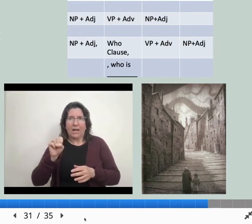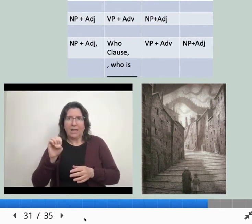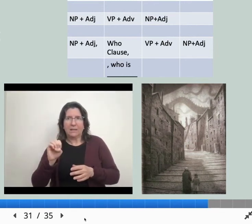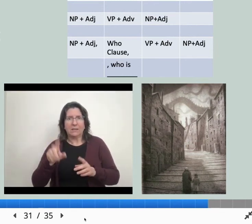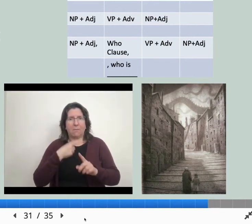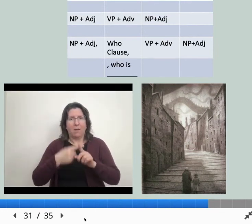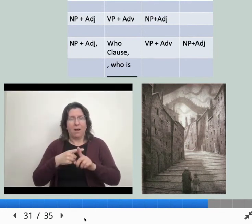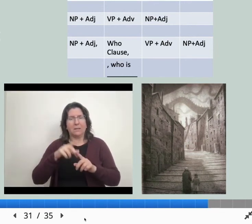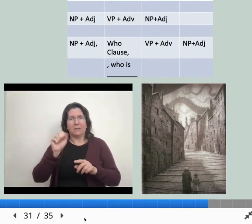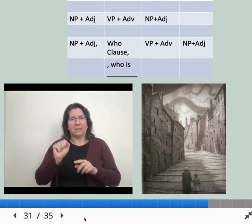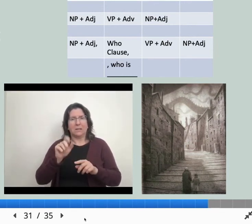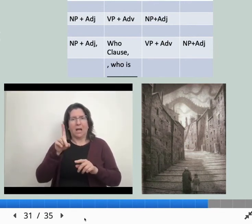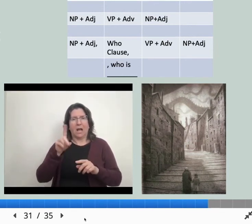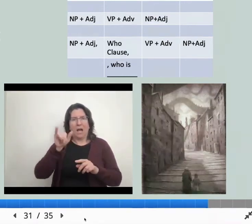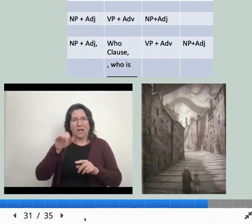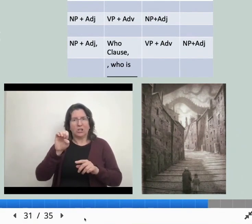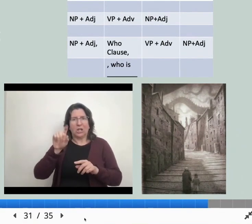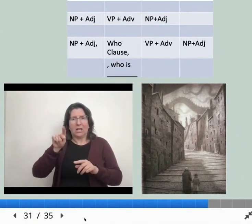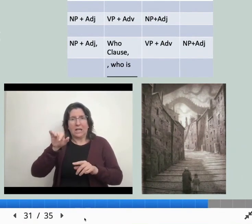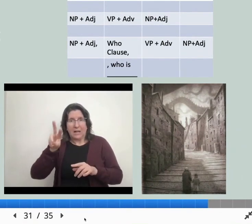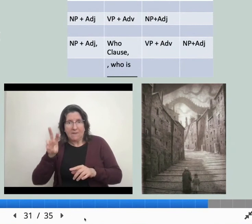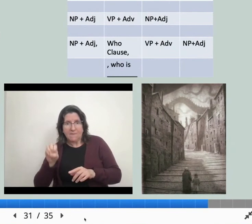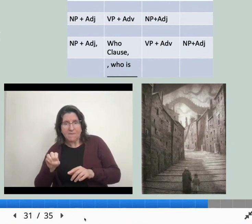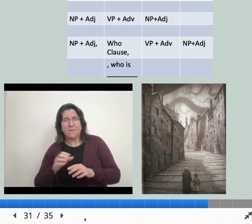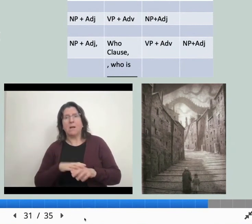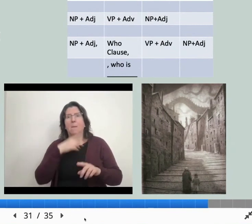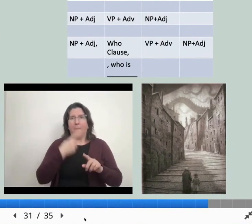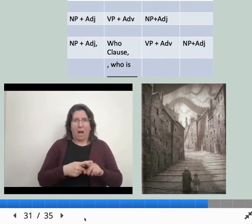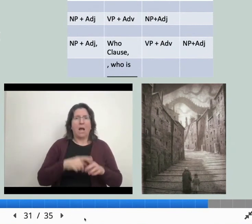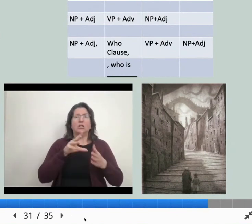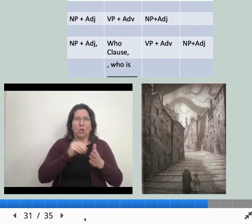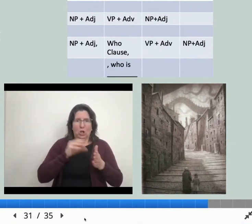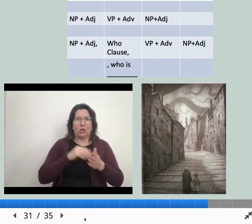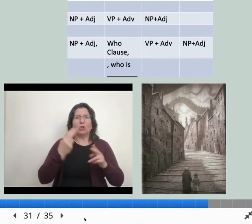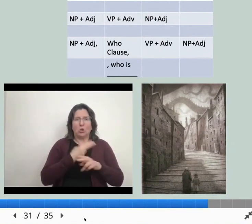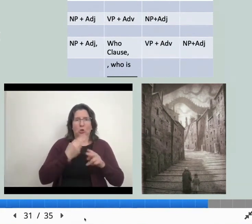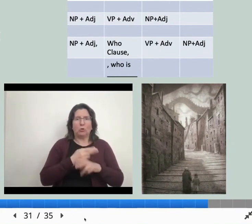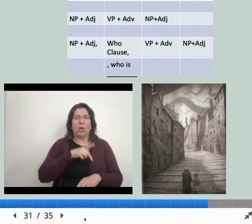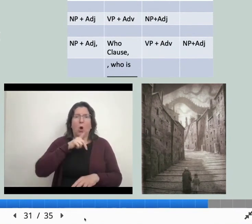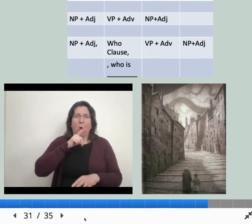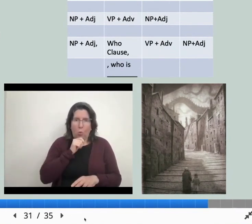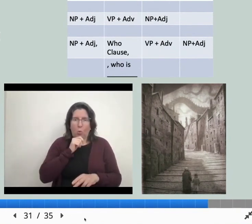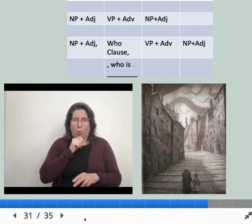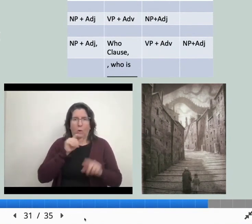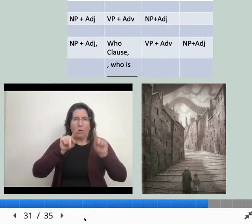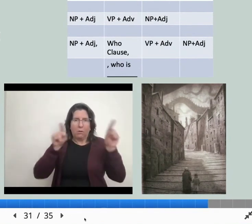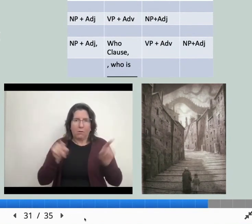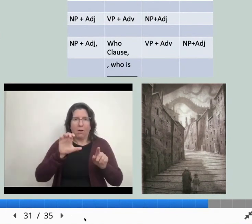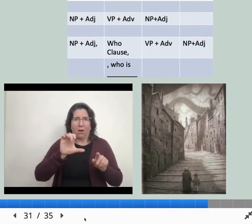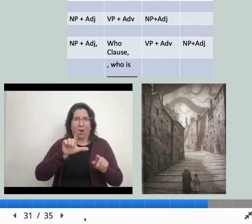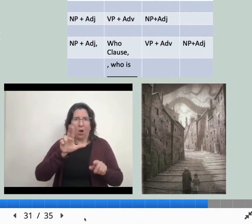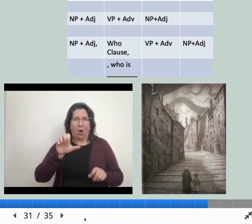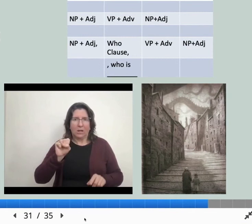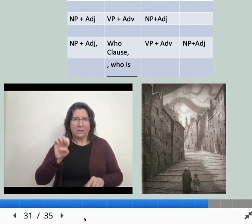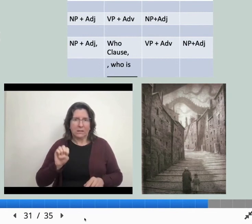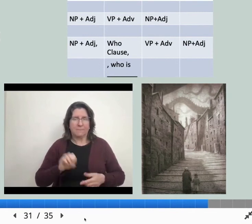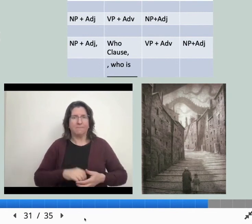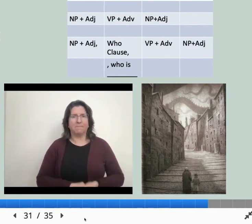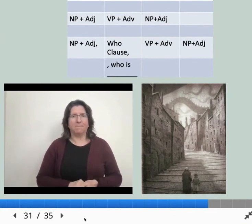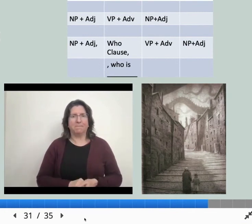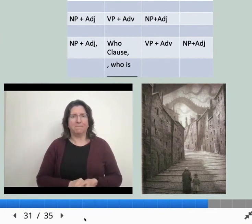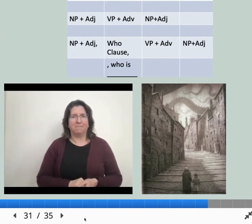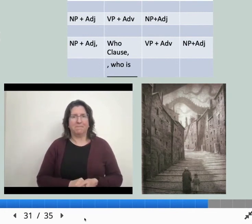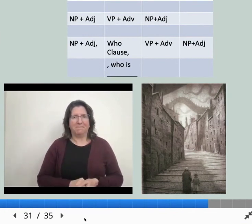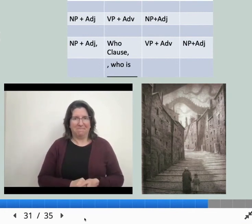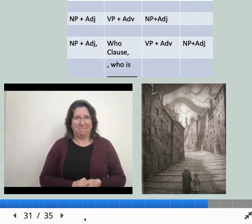Then moving on to adding noun phrases + adjectives and learning to add 'who' clauses.